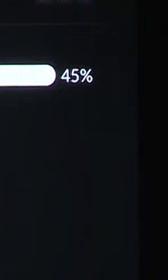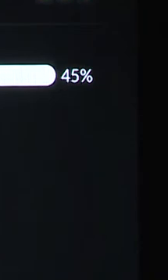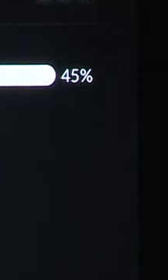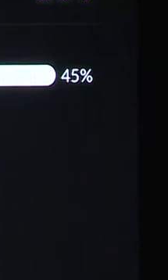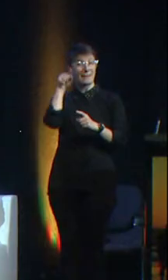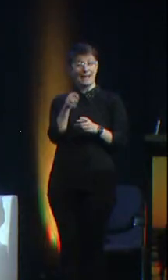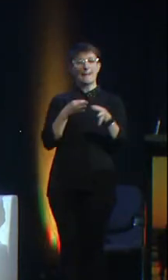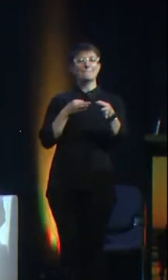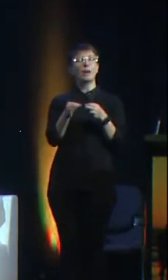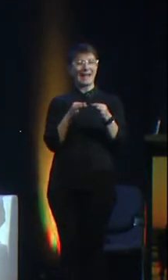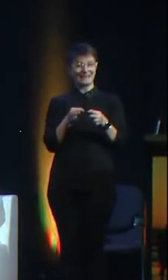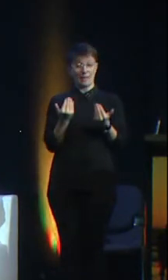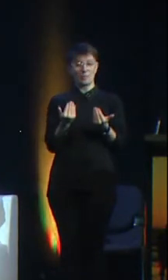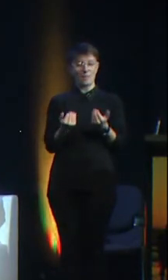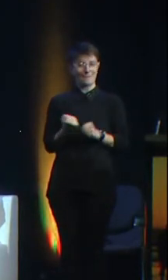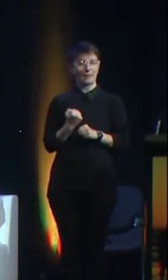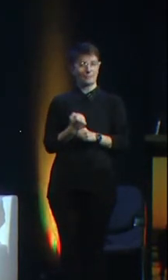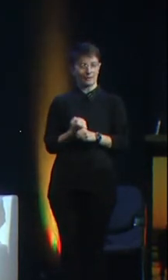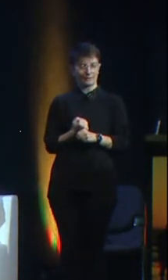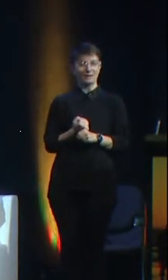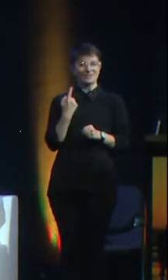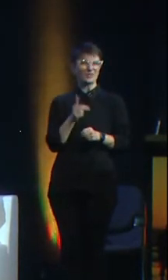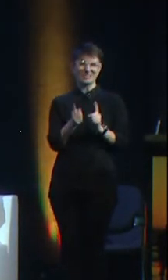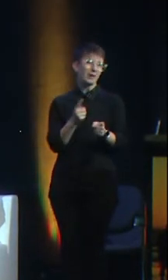and the thing just goes back on the shelf and year you don't do anything more with it,